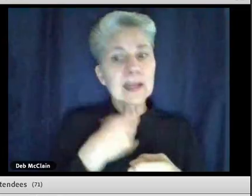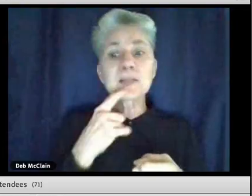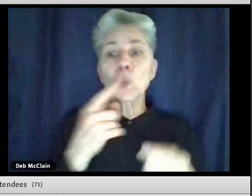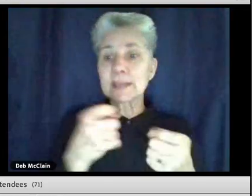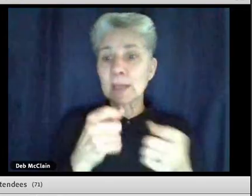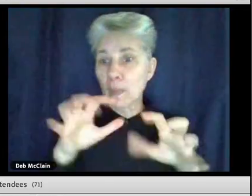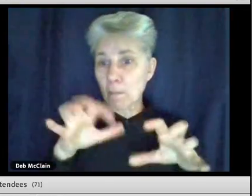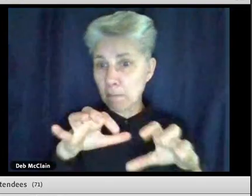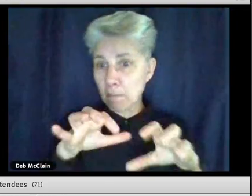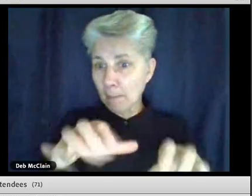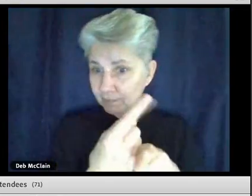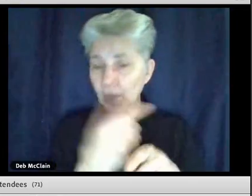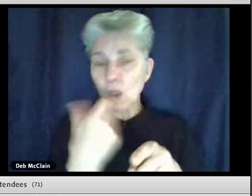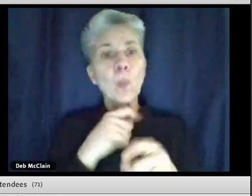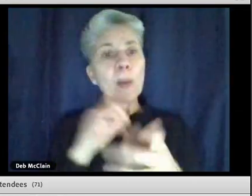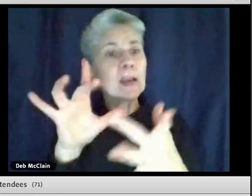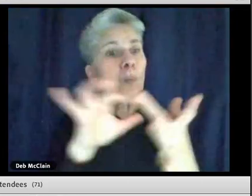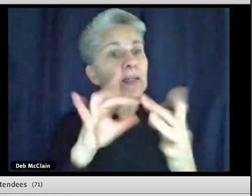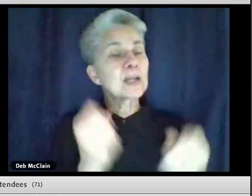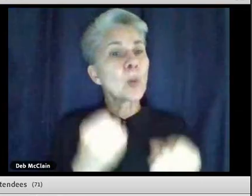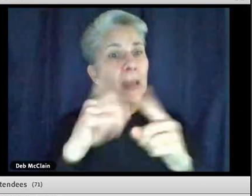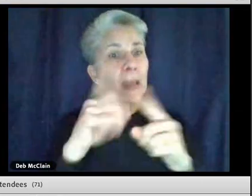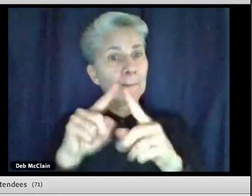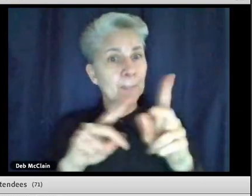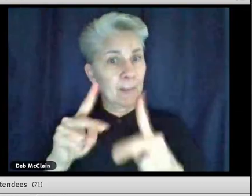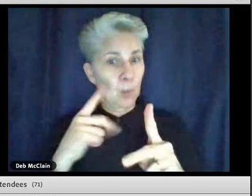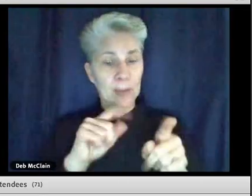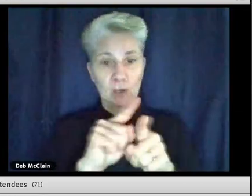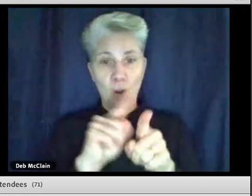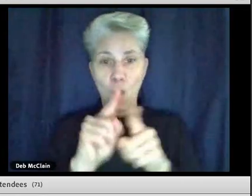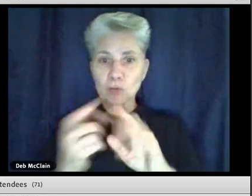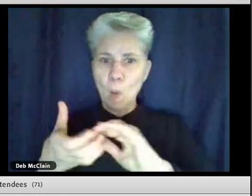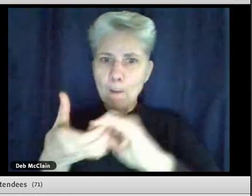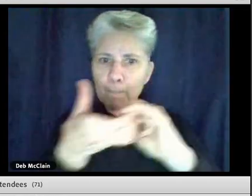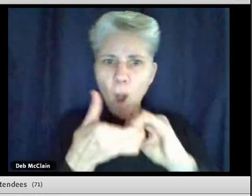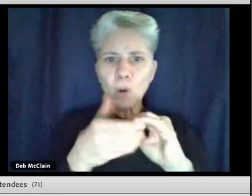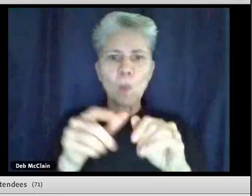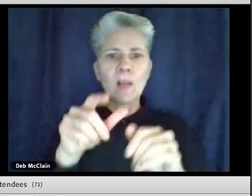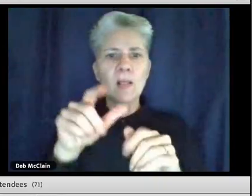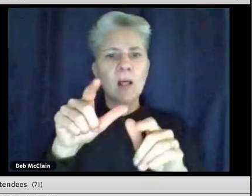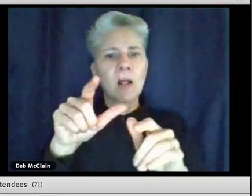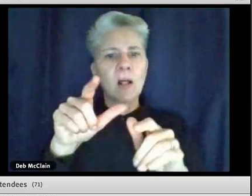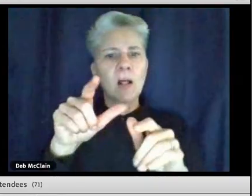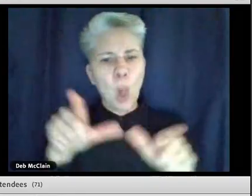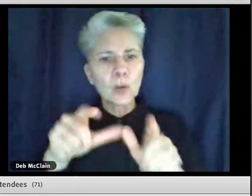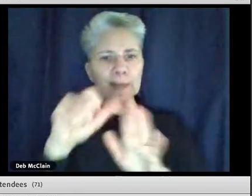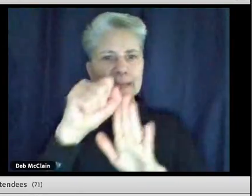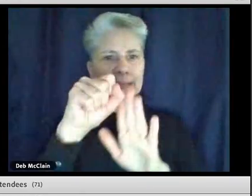with media literacy. So many people trust us. Right. We deal with the public, and we can reach out to some many people,